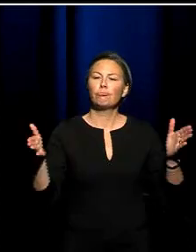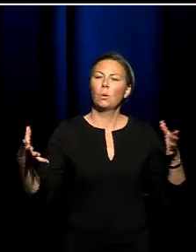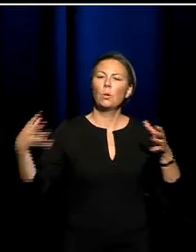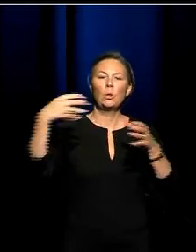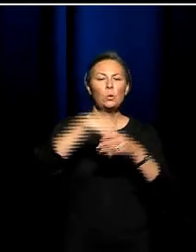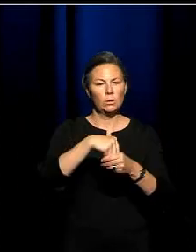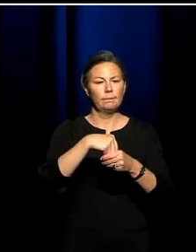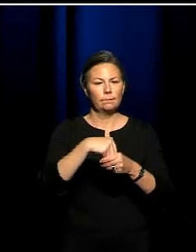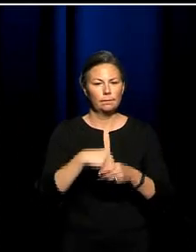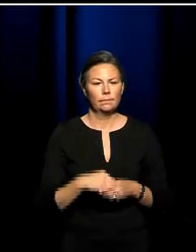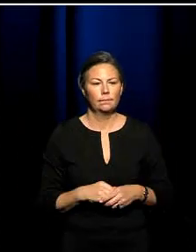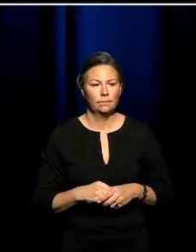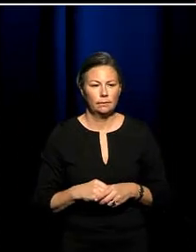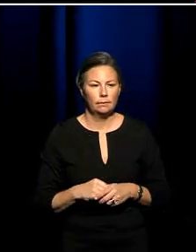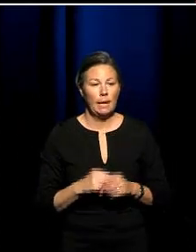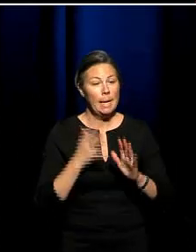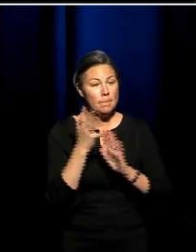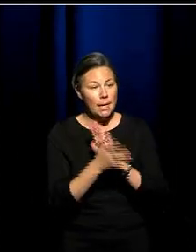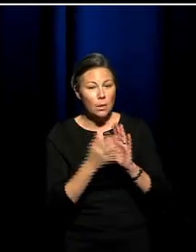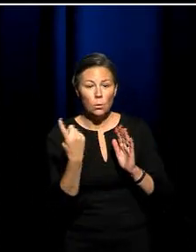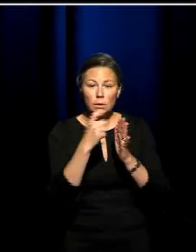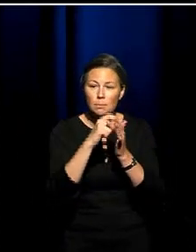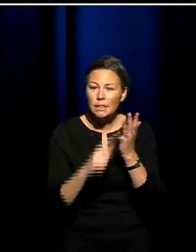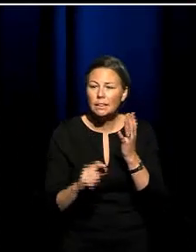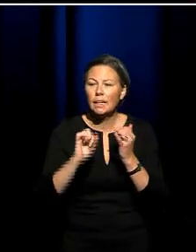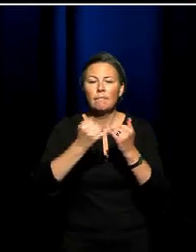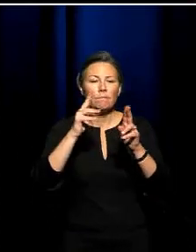participation of people with disability and the disability community at large